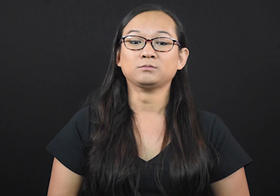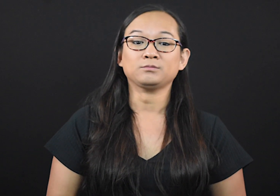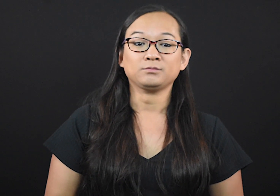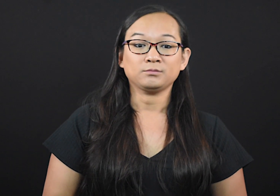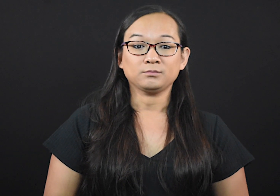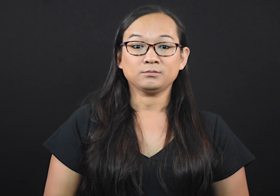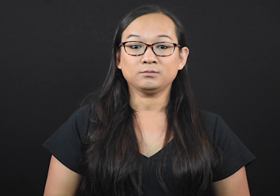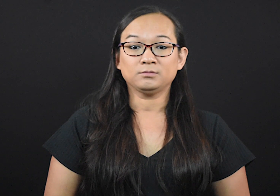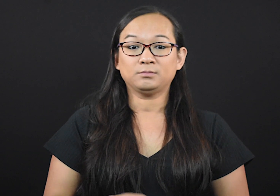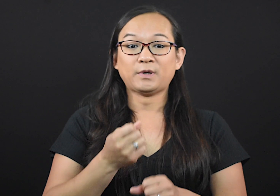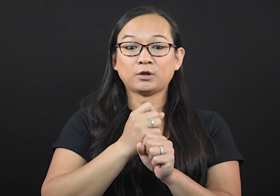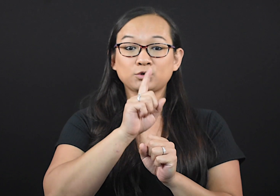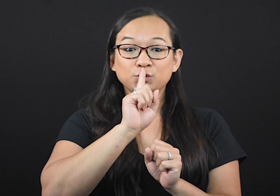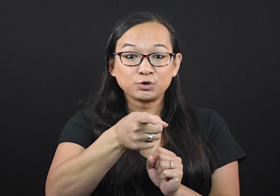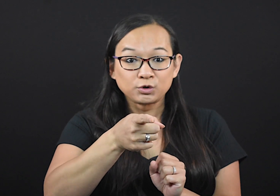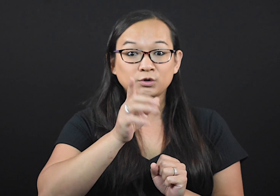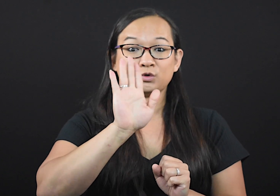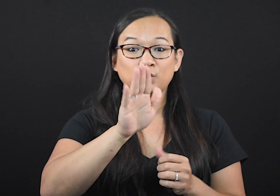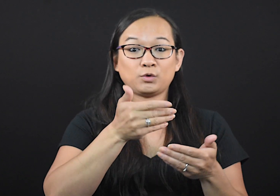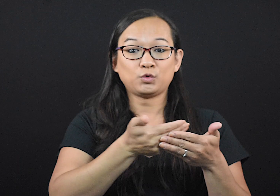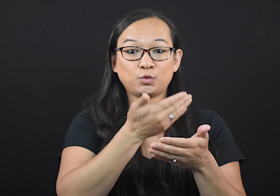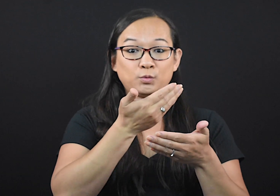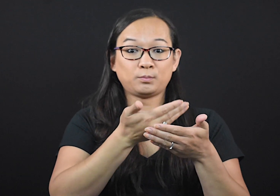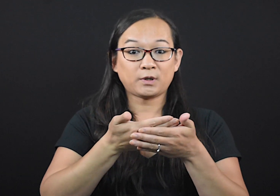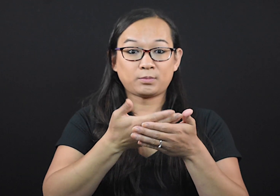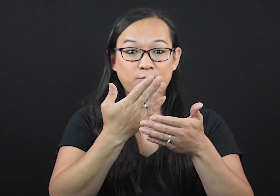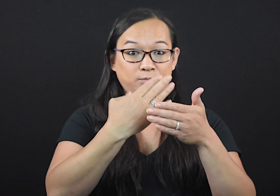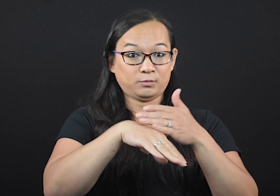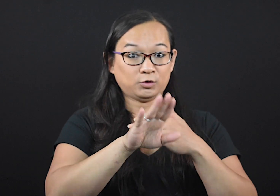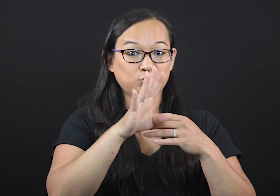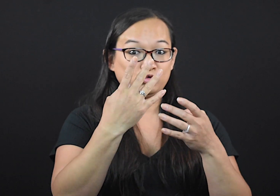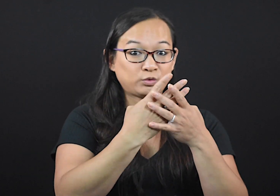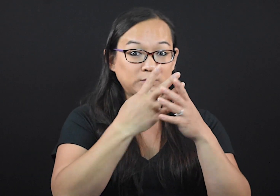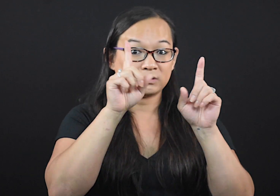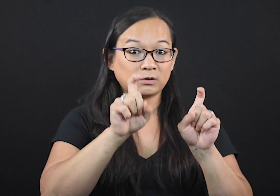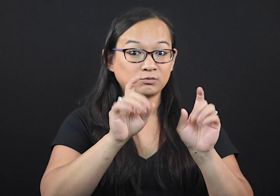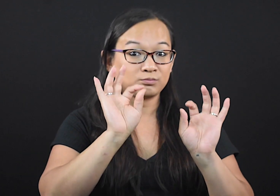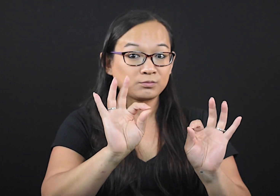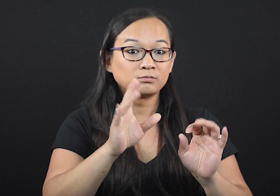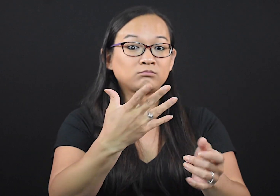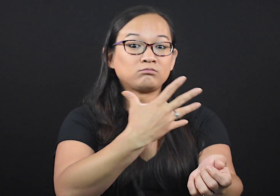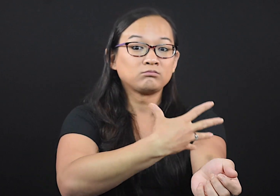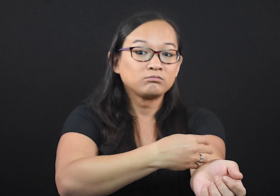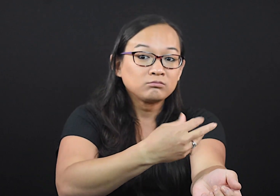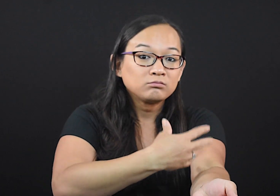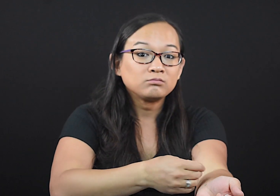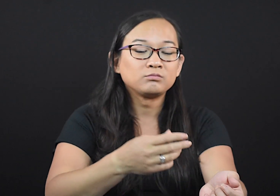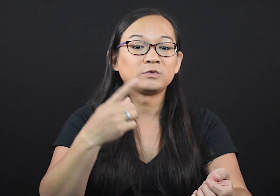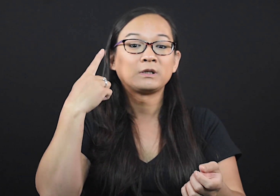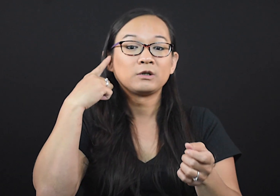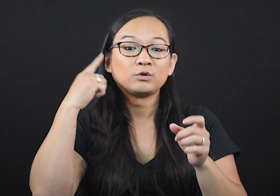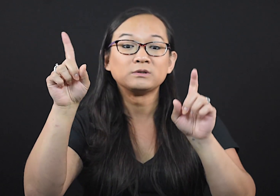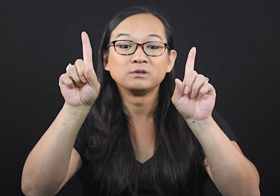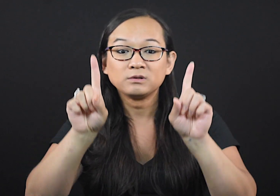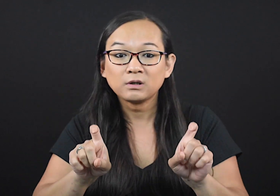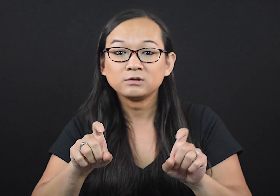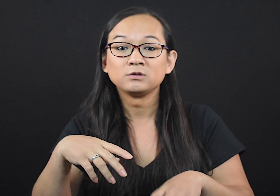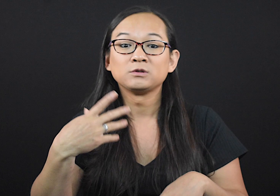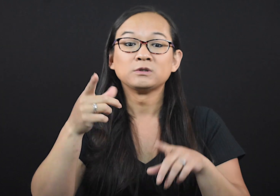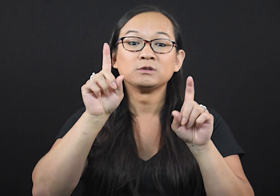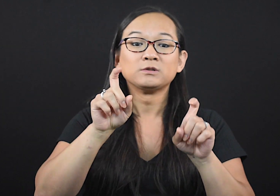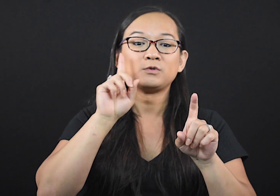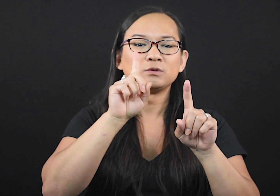● Make sure your baby’s newborn screening tests were done (including a bloodspot, hearing test,